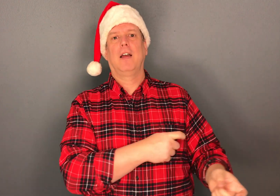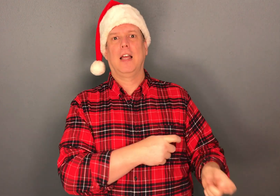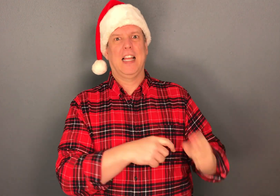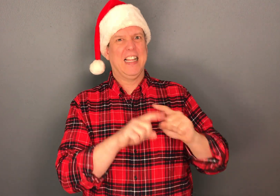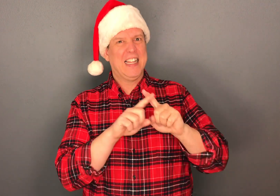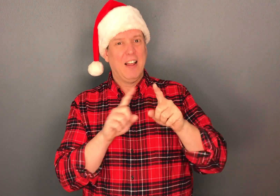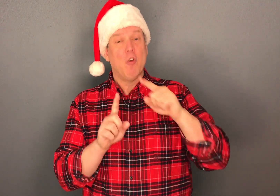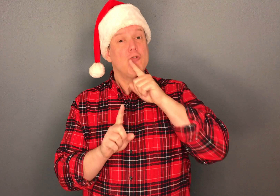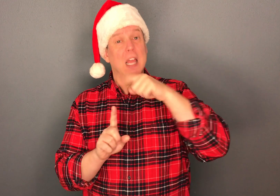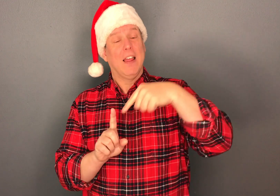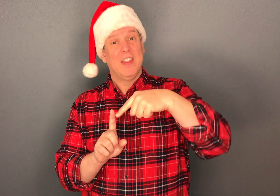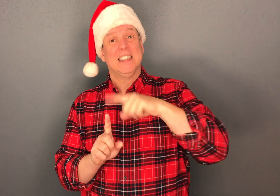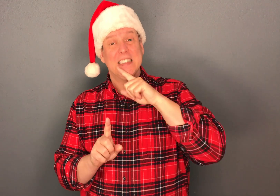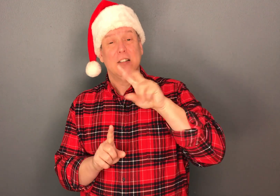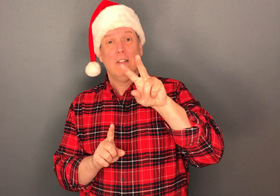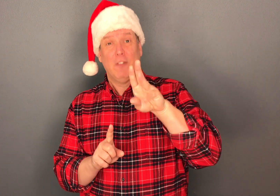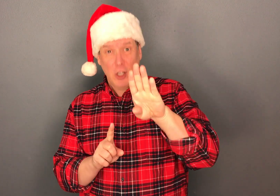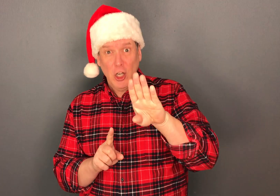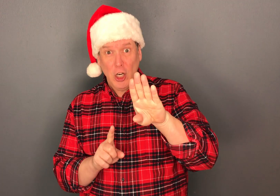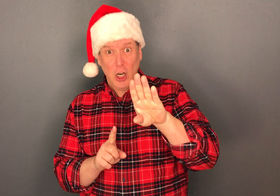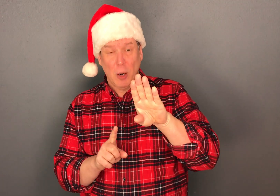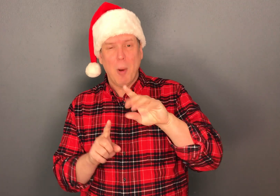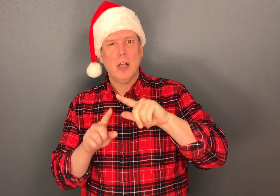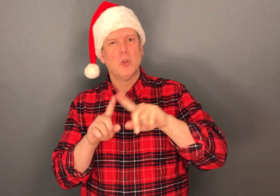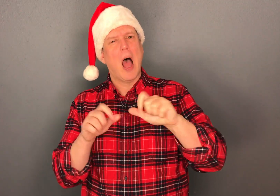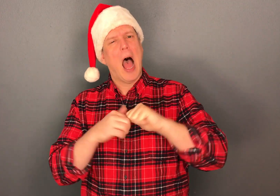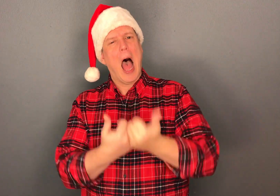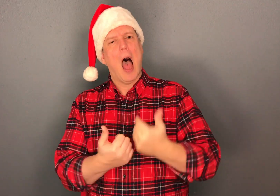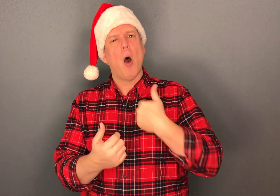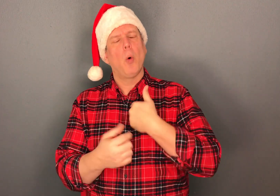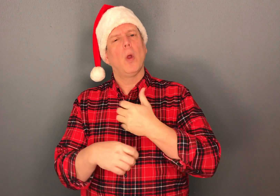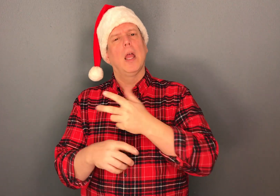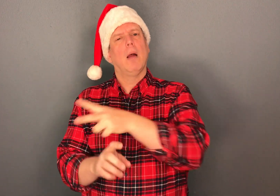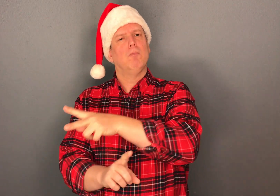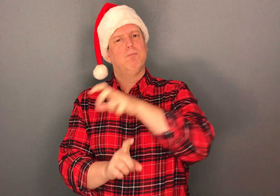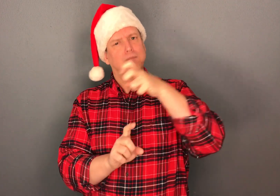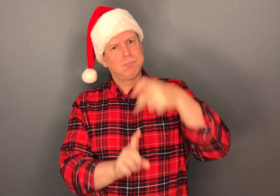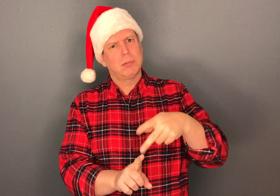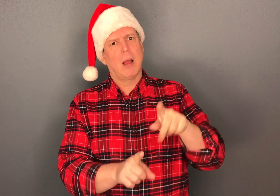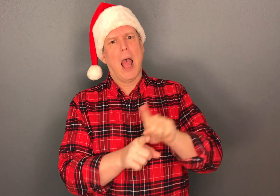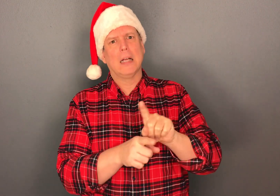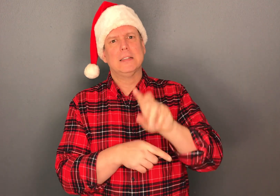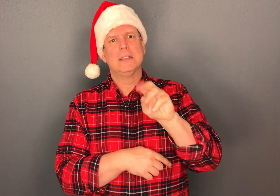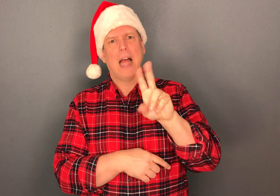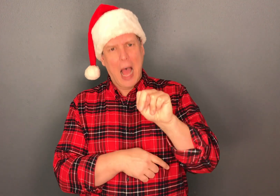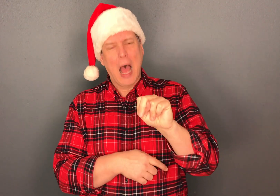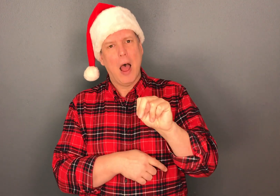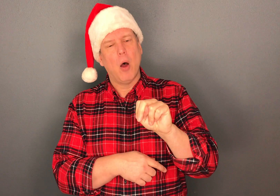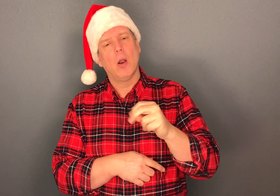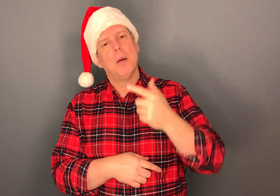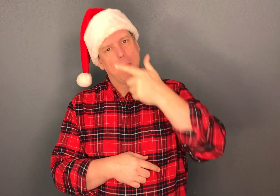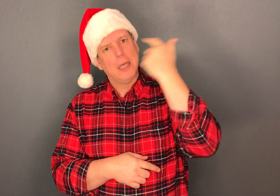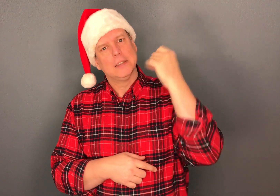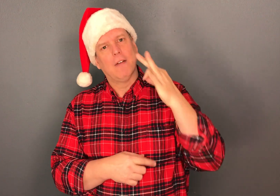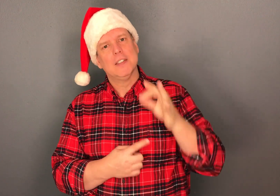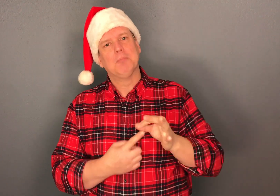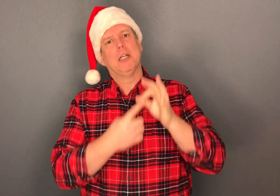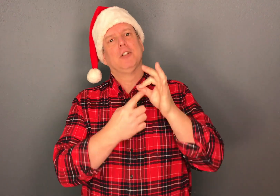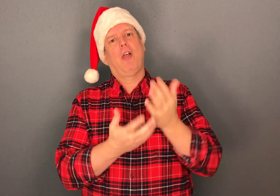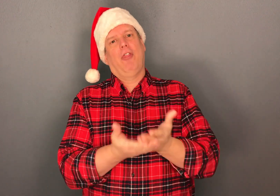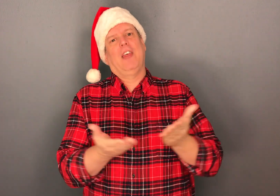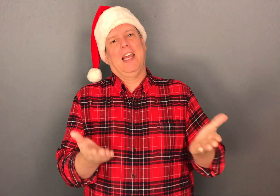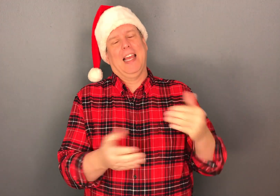giving and giving which is the verb GIVE so how do we use it as a noun, well as I